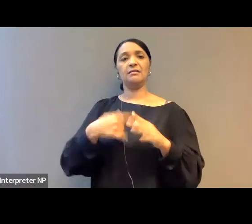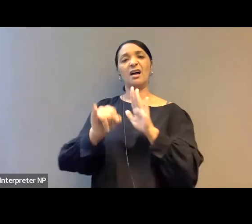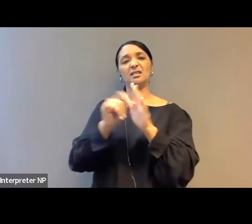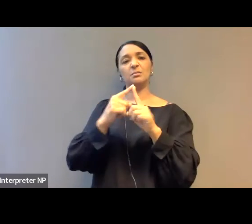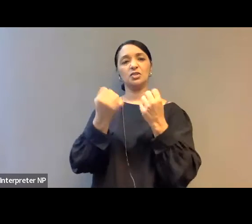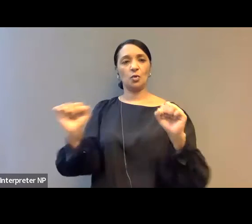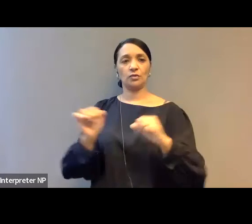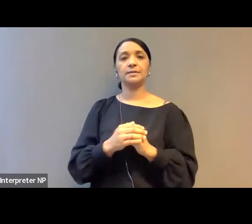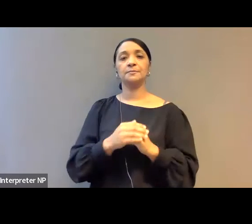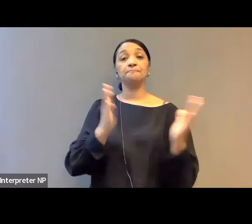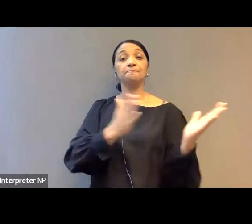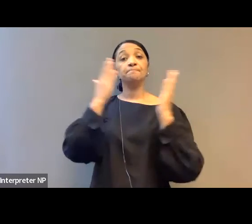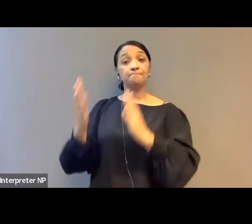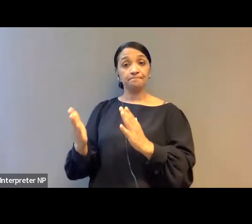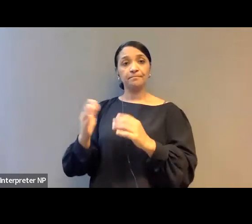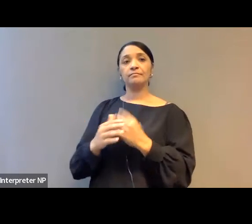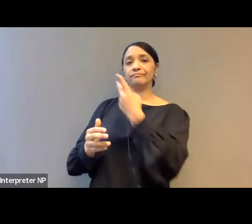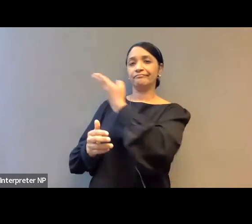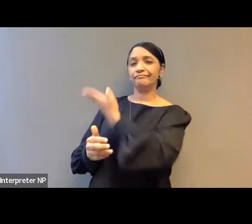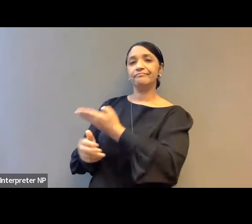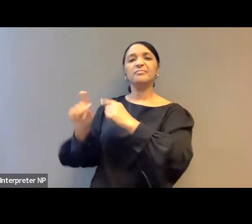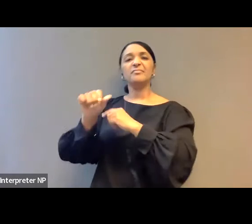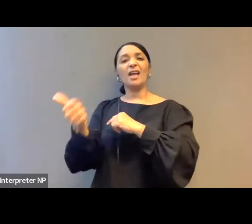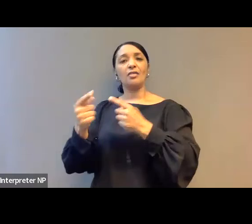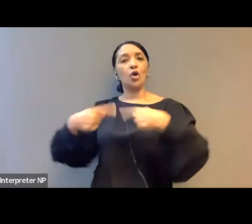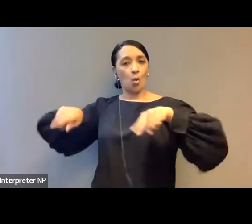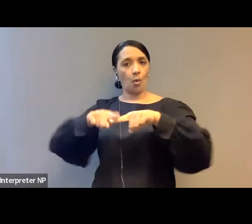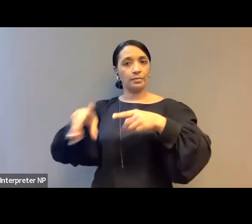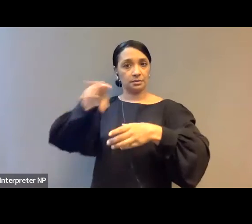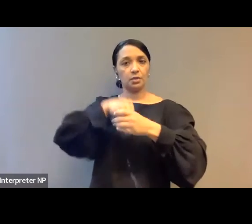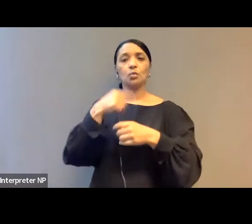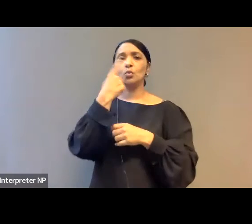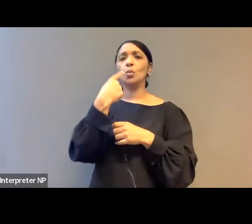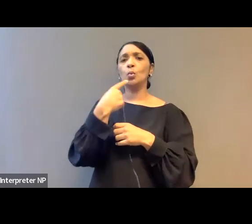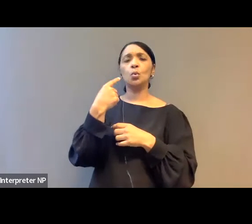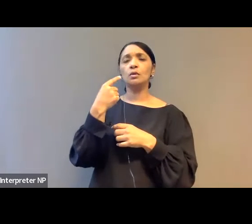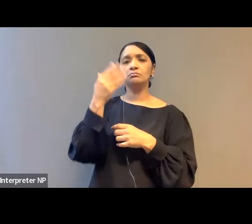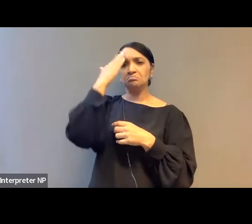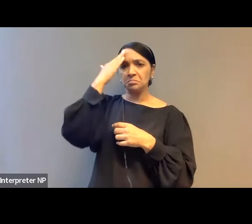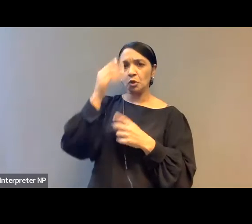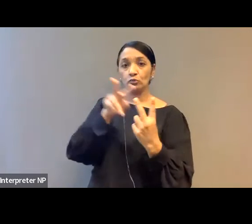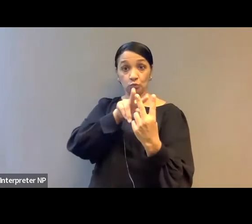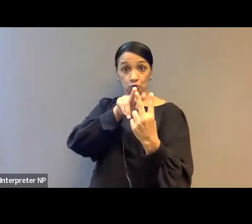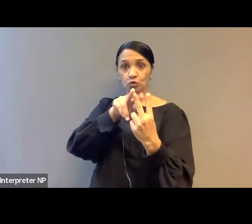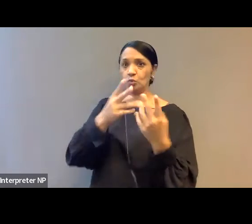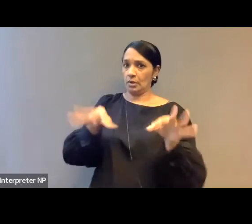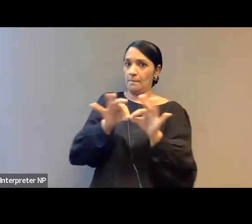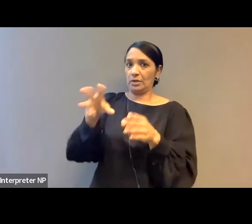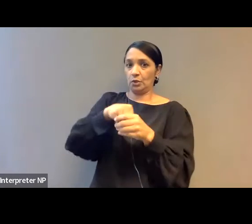Negotiators from other committees that are also important to know because they will be very involved in this file,